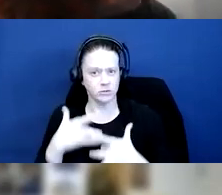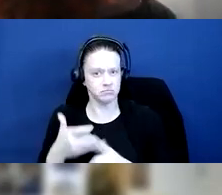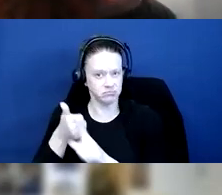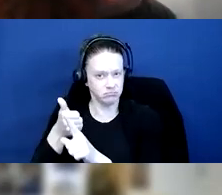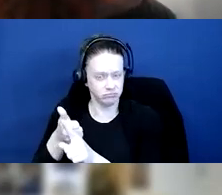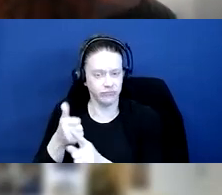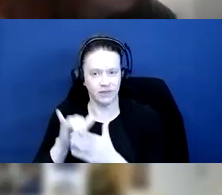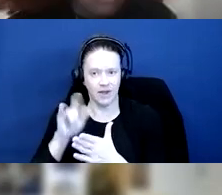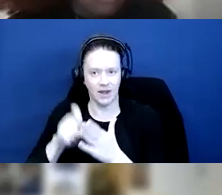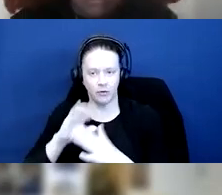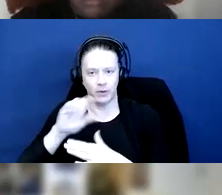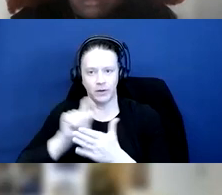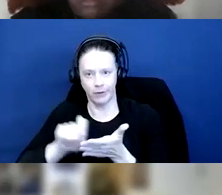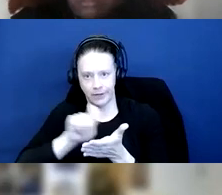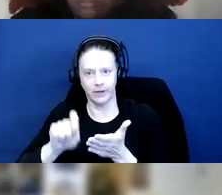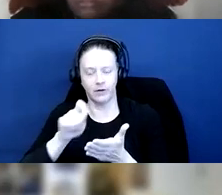that need to be put in place for implementation.